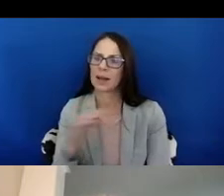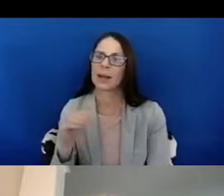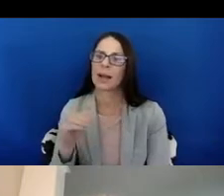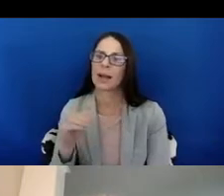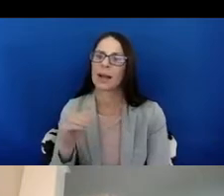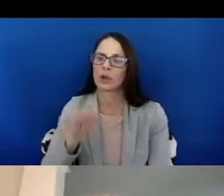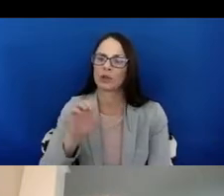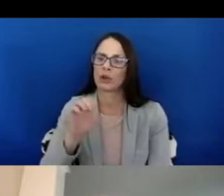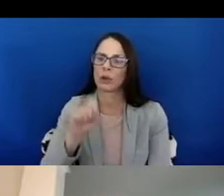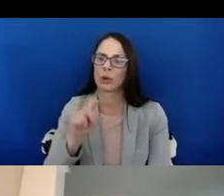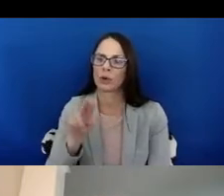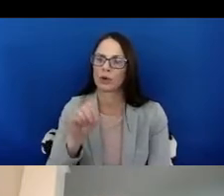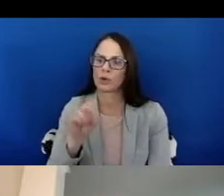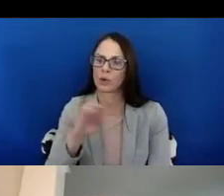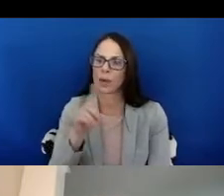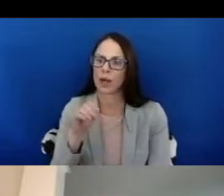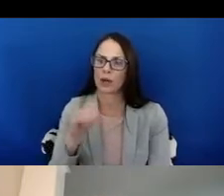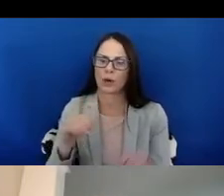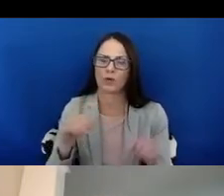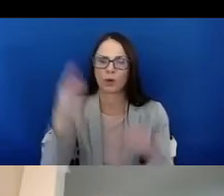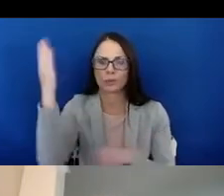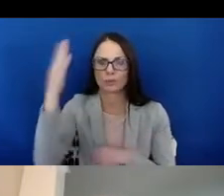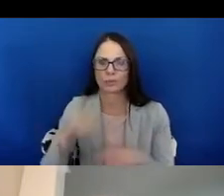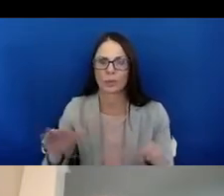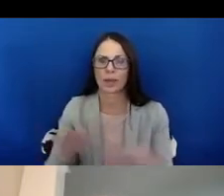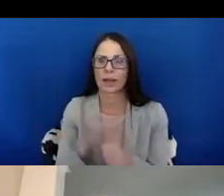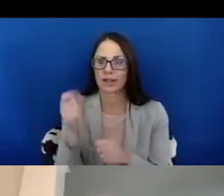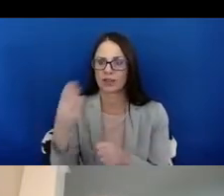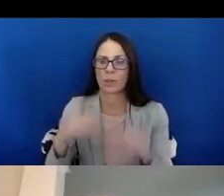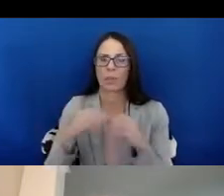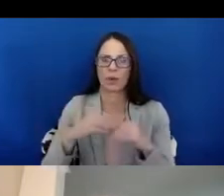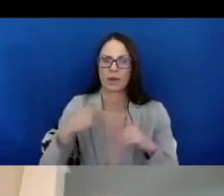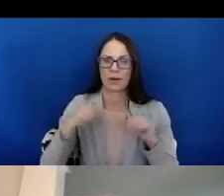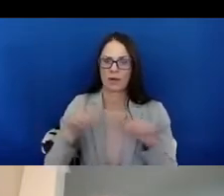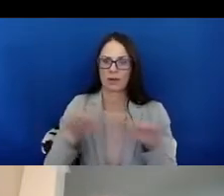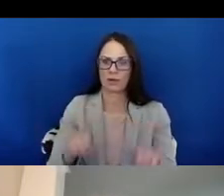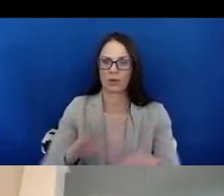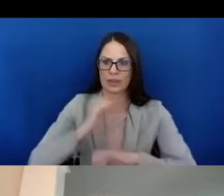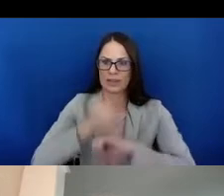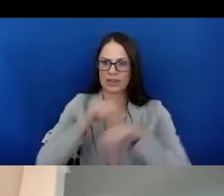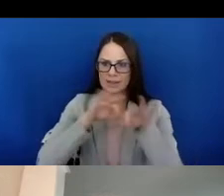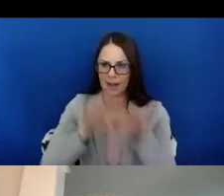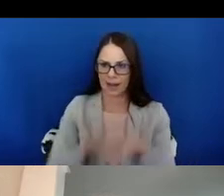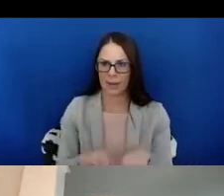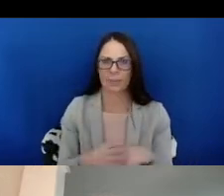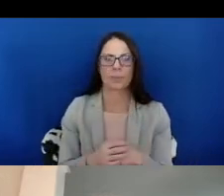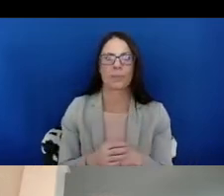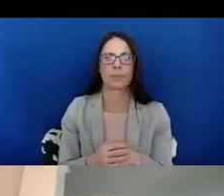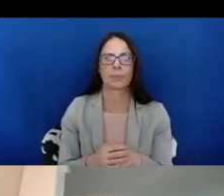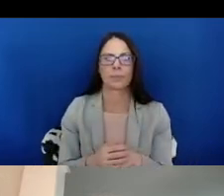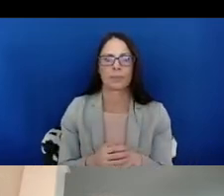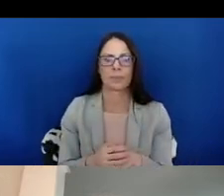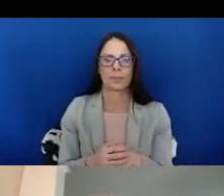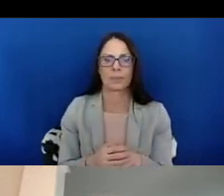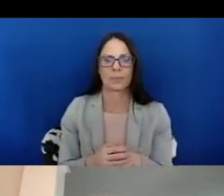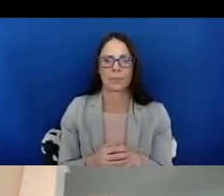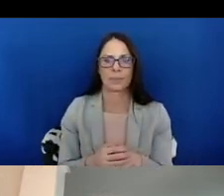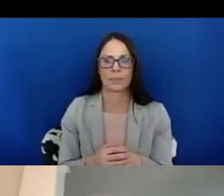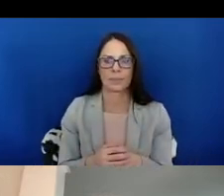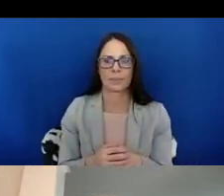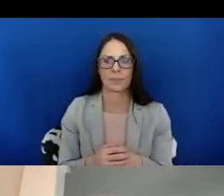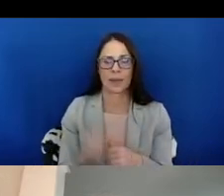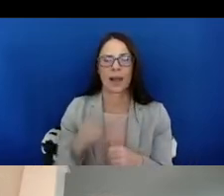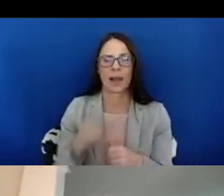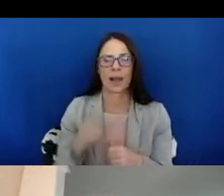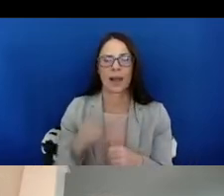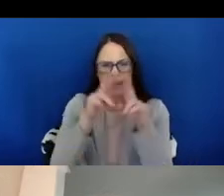to do, and setting it up. 15:54:31 I will examine some of the bioethical